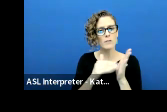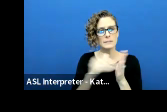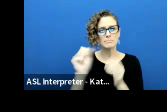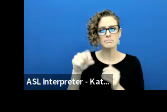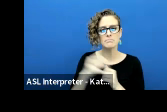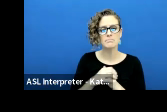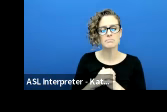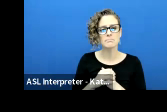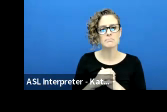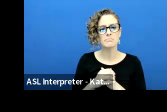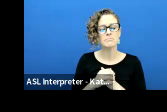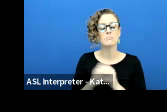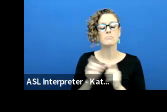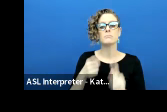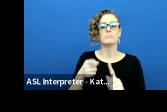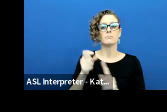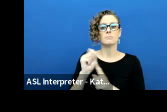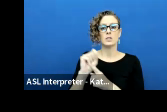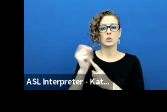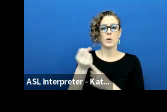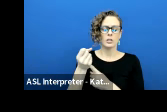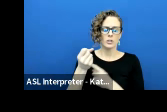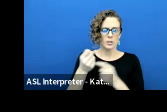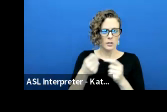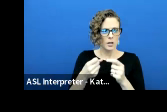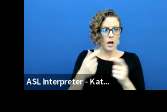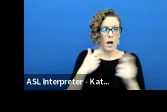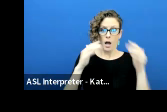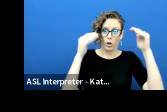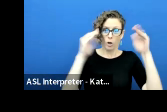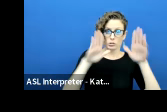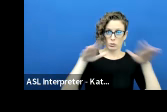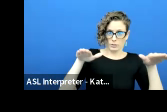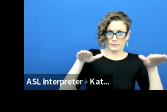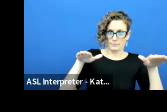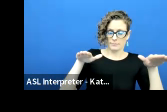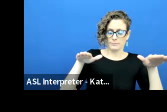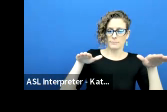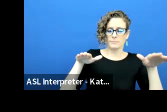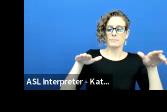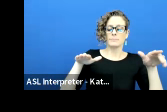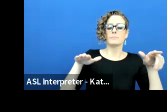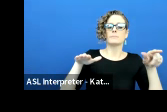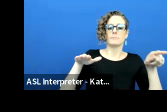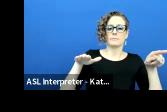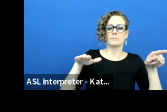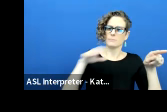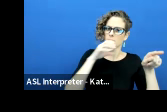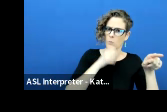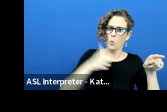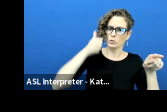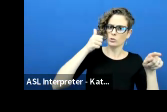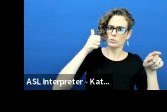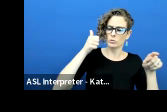um in situations where we have adult children of a you know older adults that they're trying to